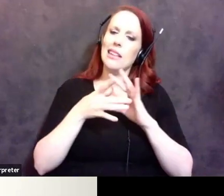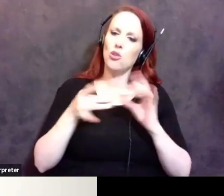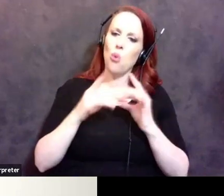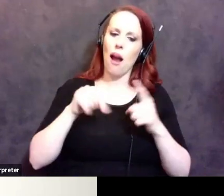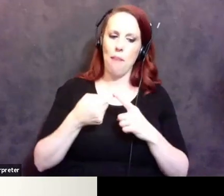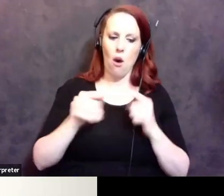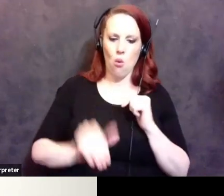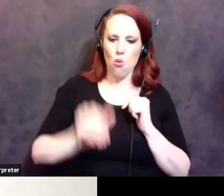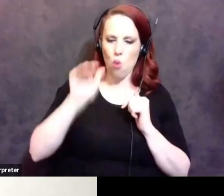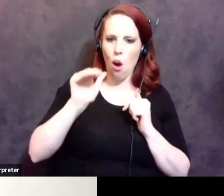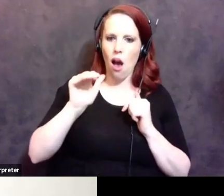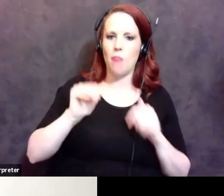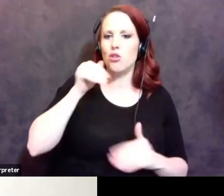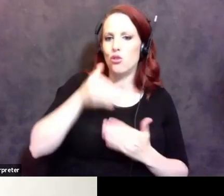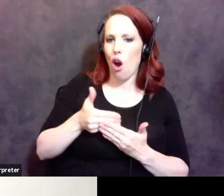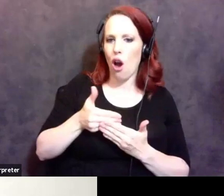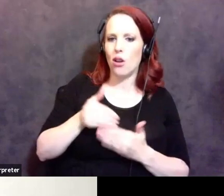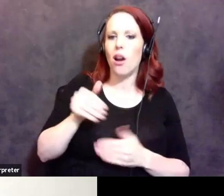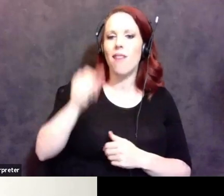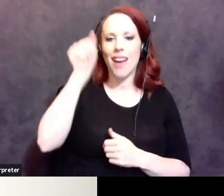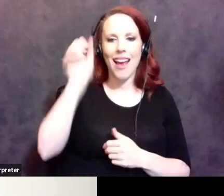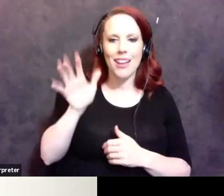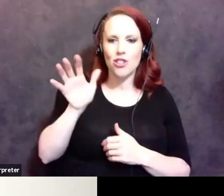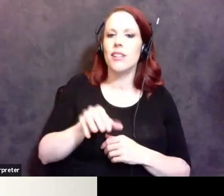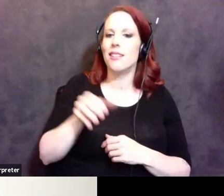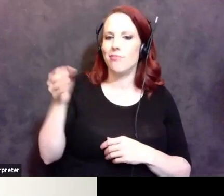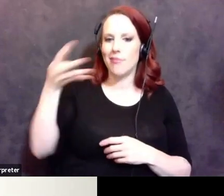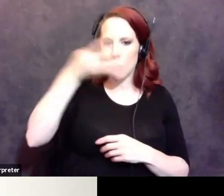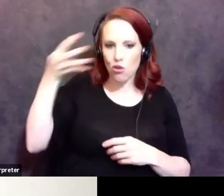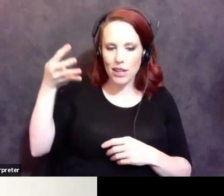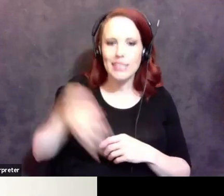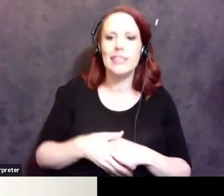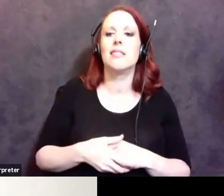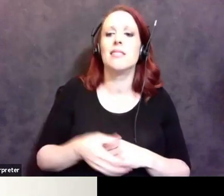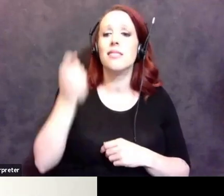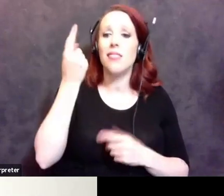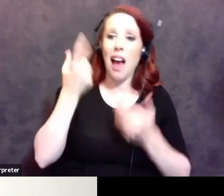is grief and trauma in all our disability narratives but in the case of losing a parent